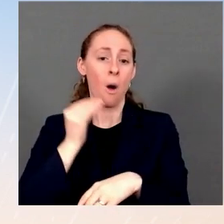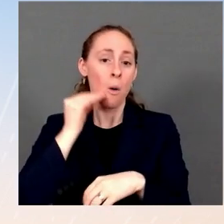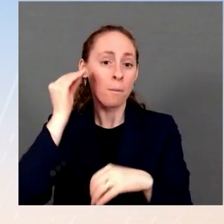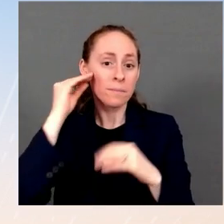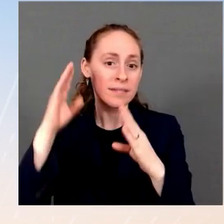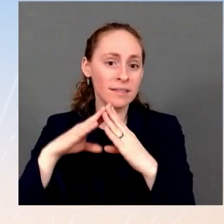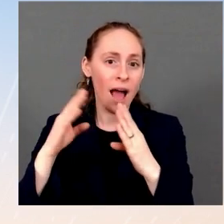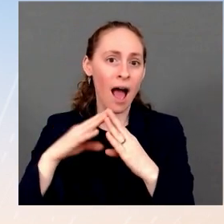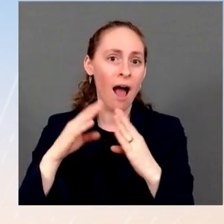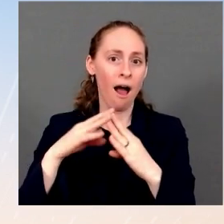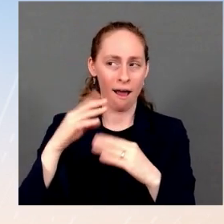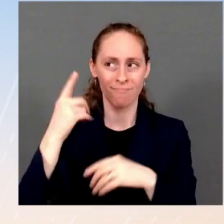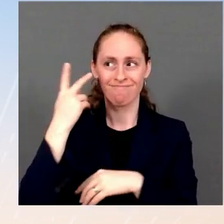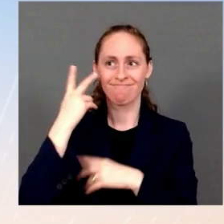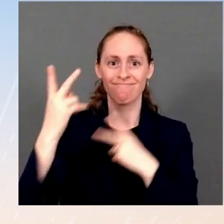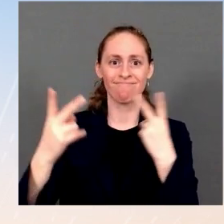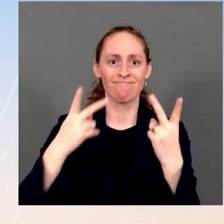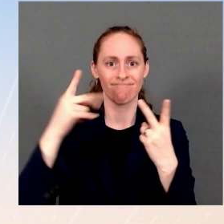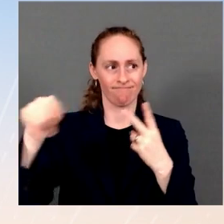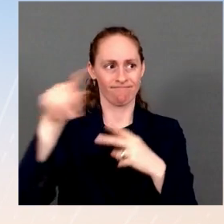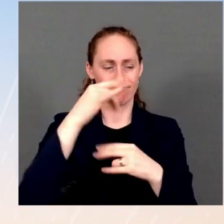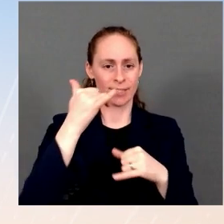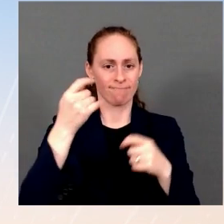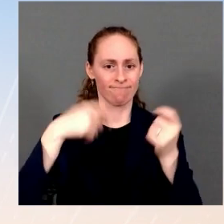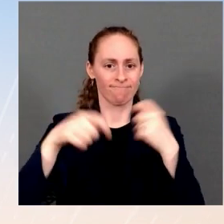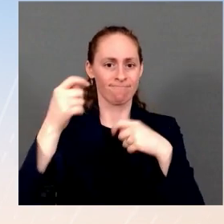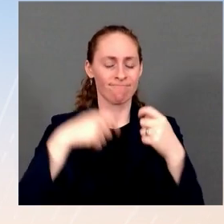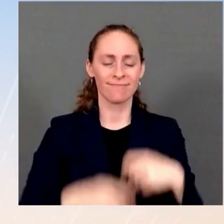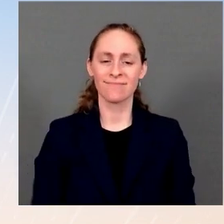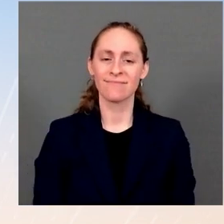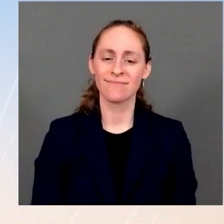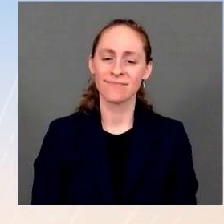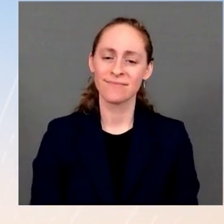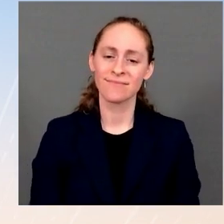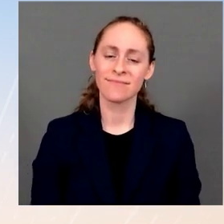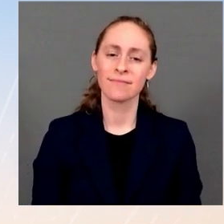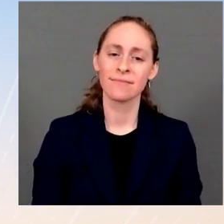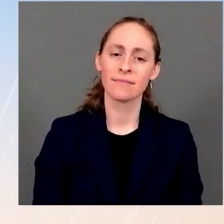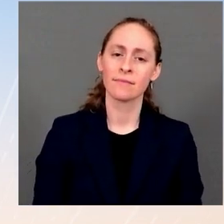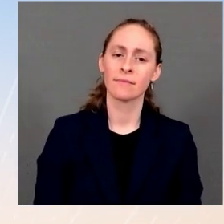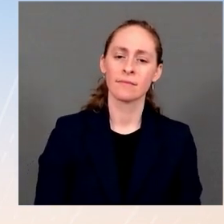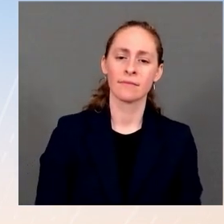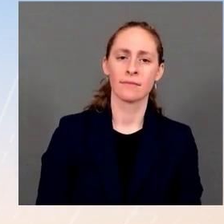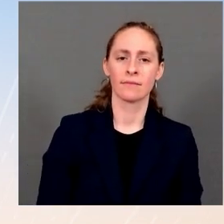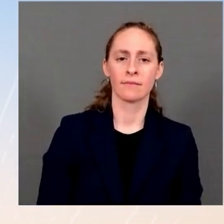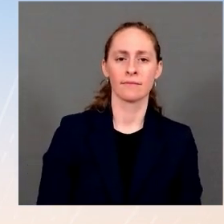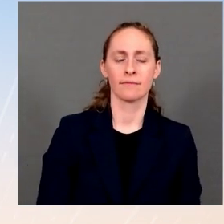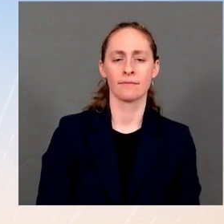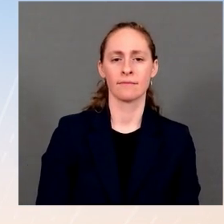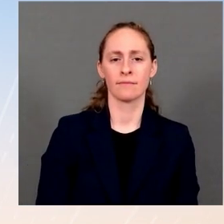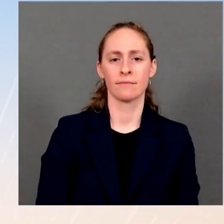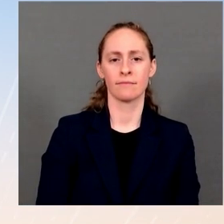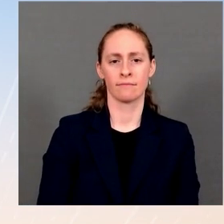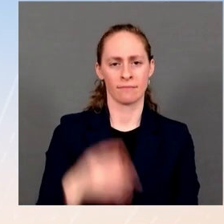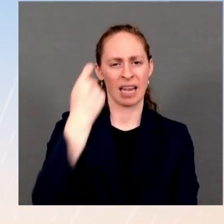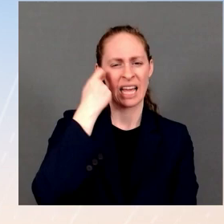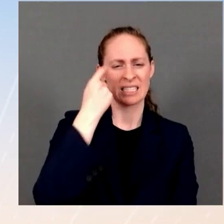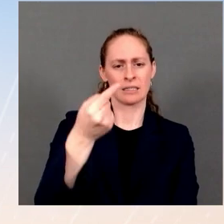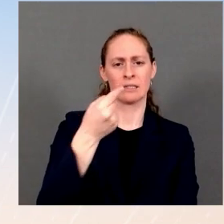You say $3 billion of the $15 billion will be sent out next year. Do you yet know when -- precisely or approximately --